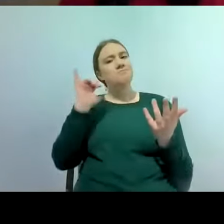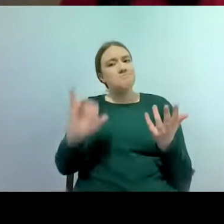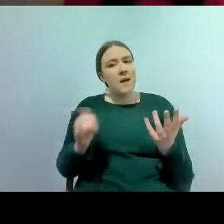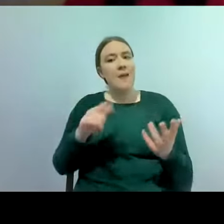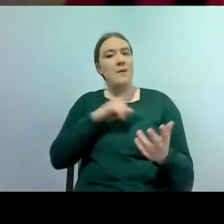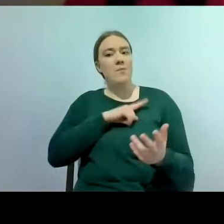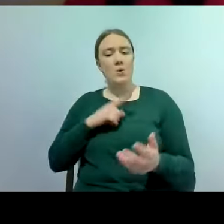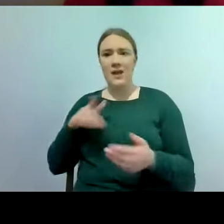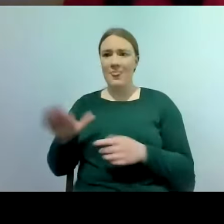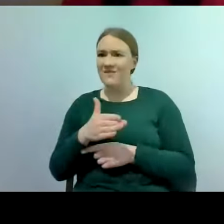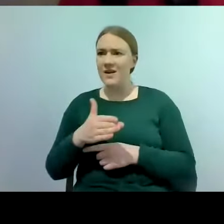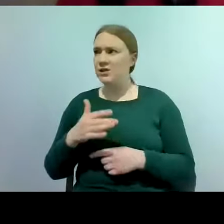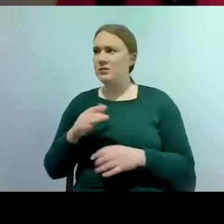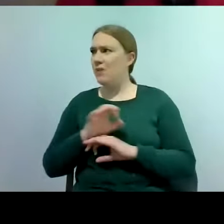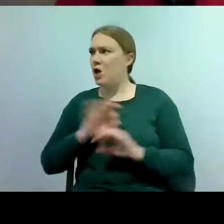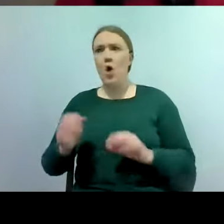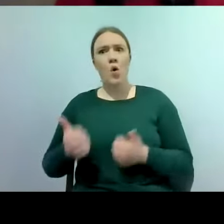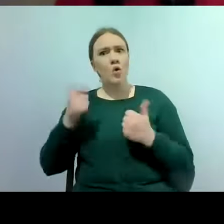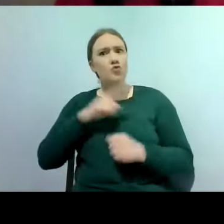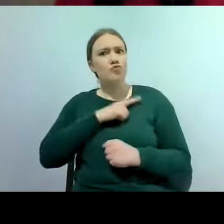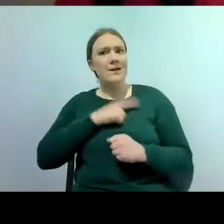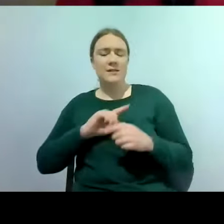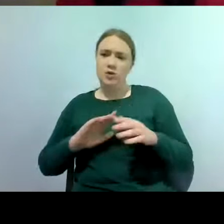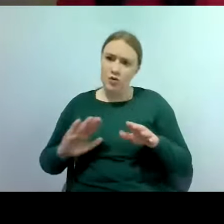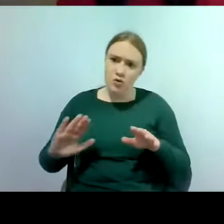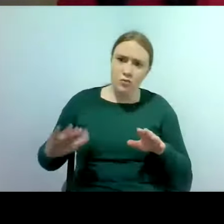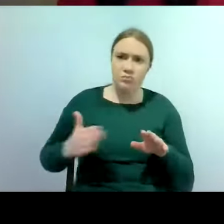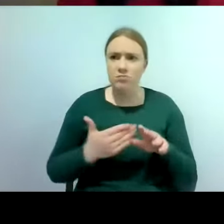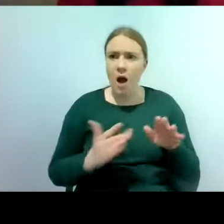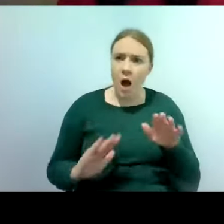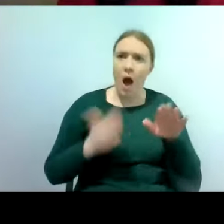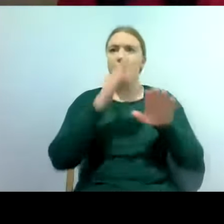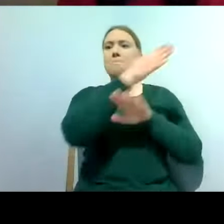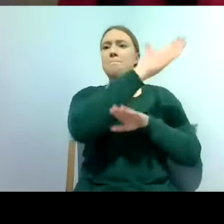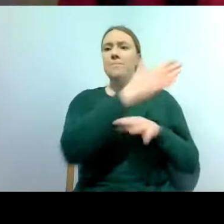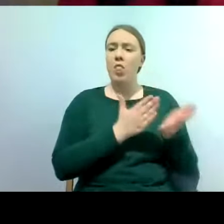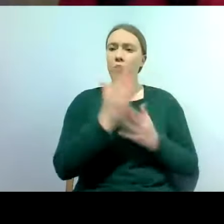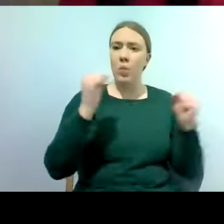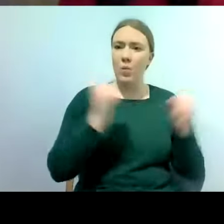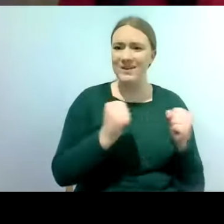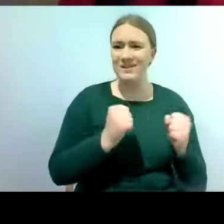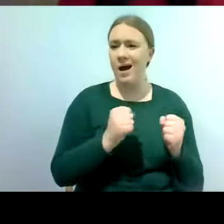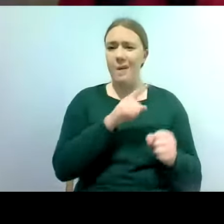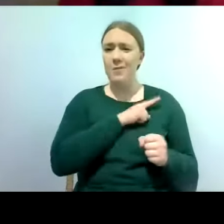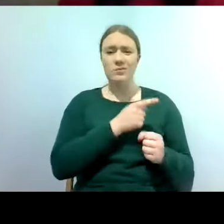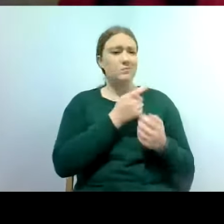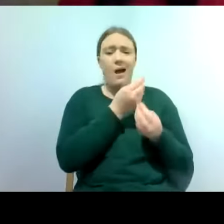fish to travel upstream during the winter there's generally less food in the winter and it's colder